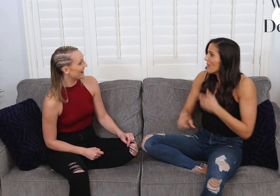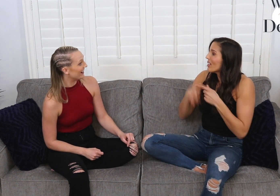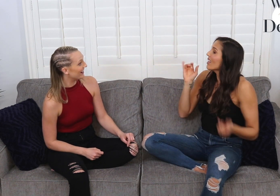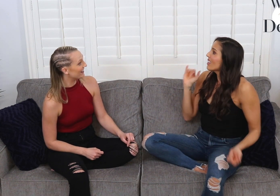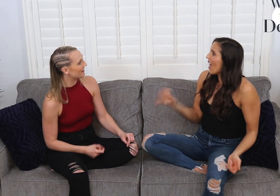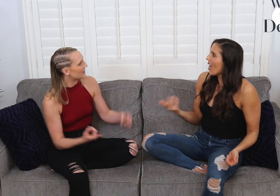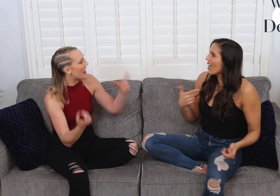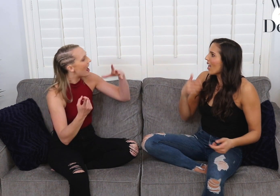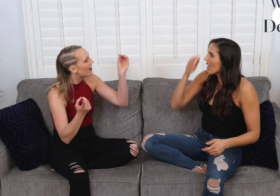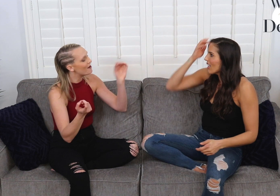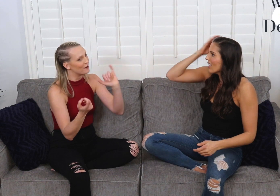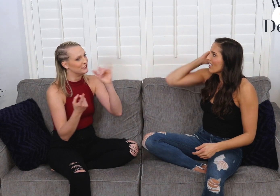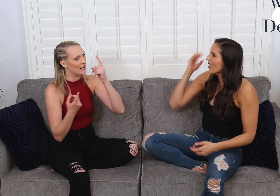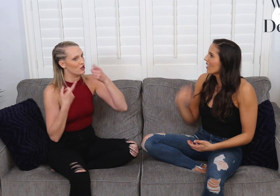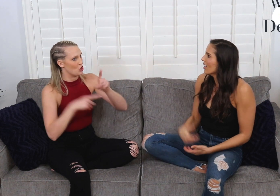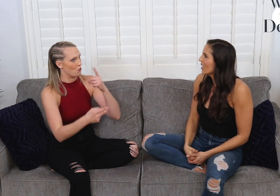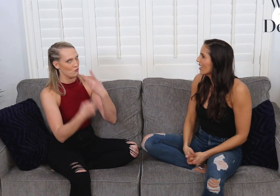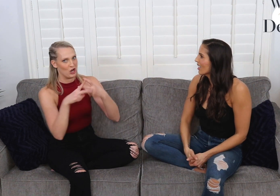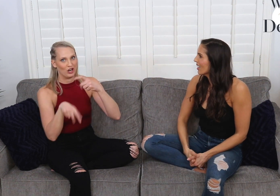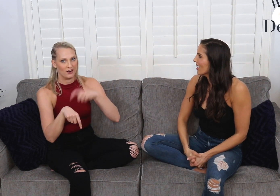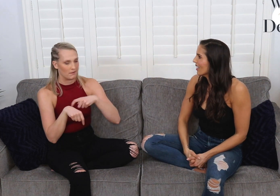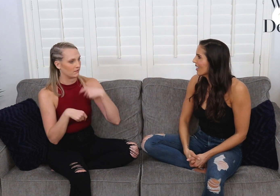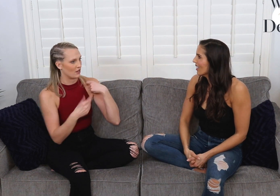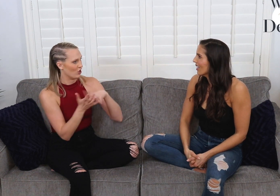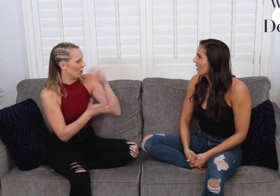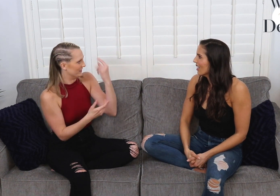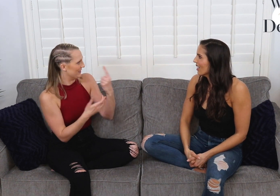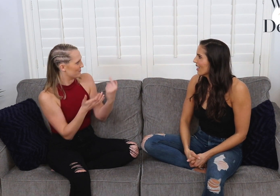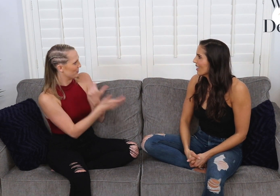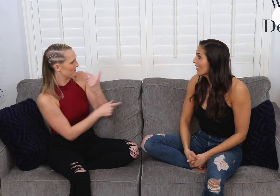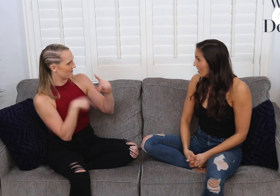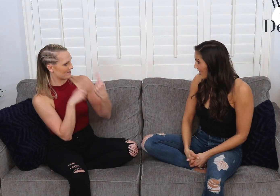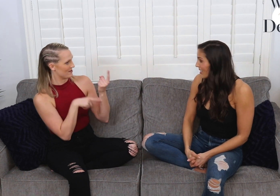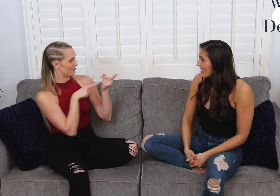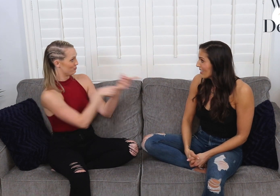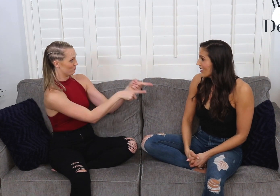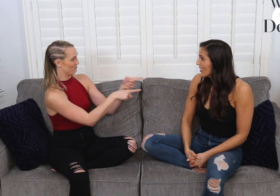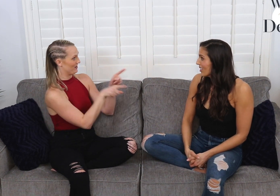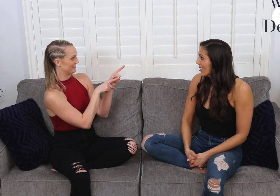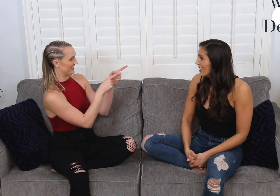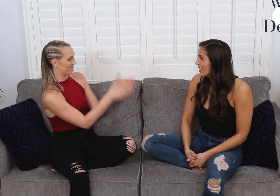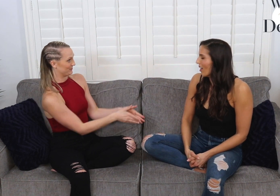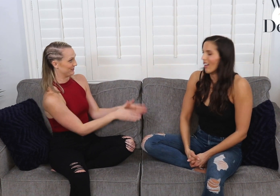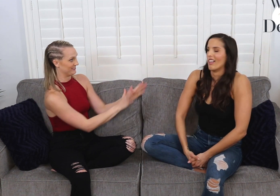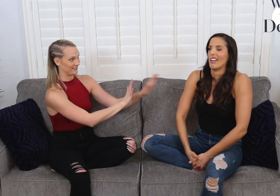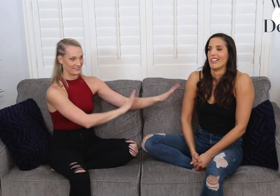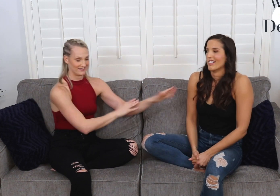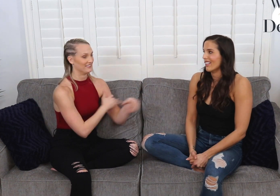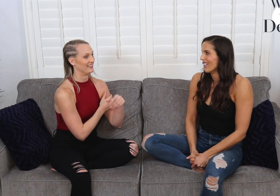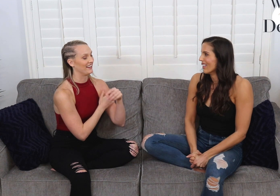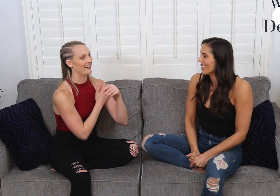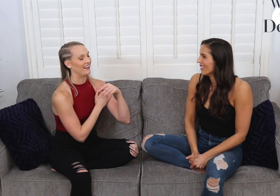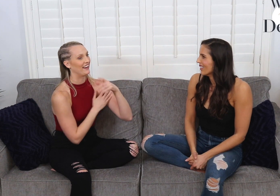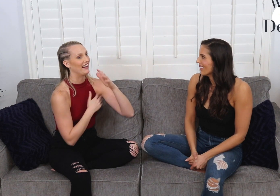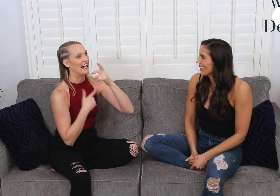Oh my god! And to add what you said, like during quarantine time I learned something new about you as a person,